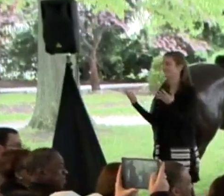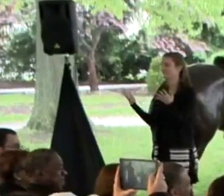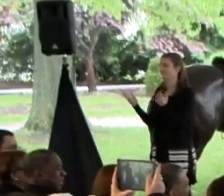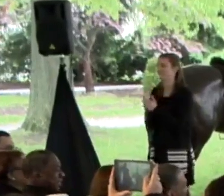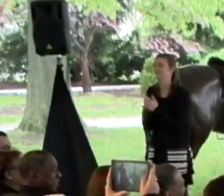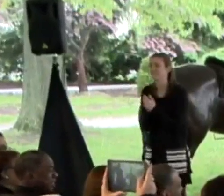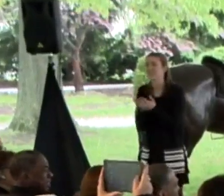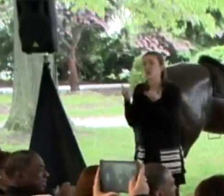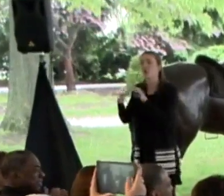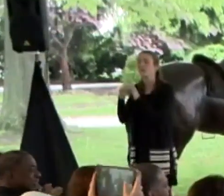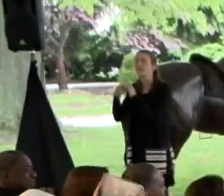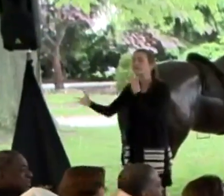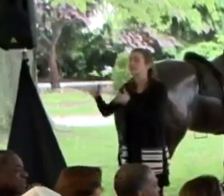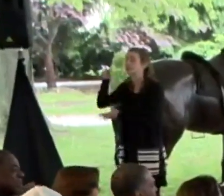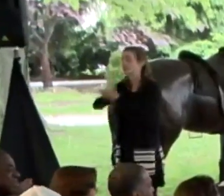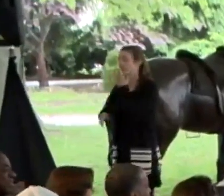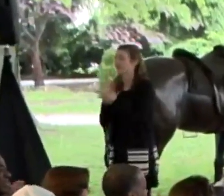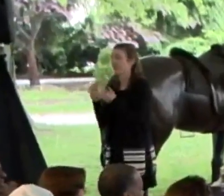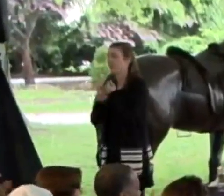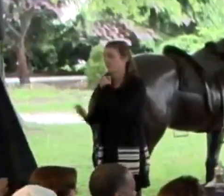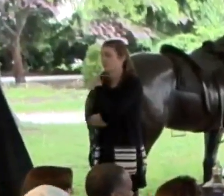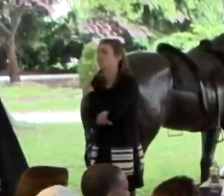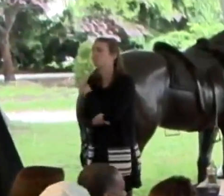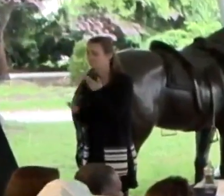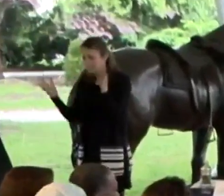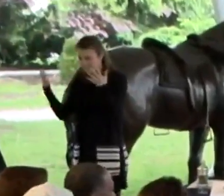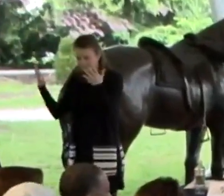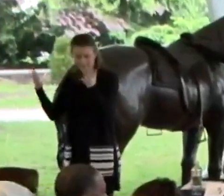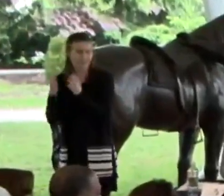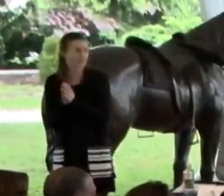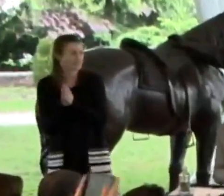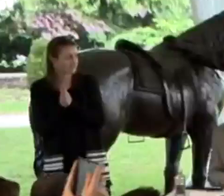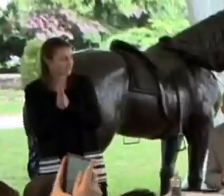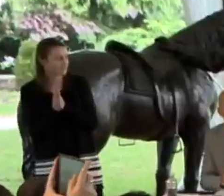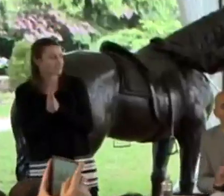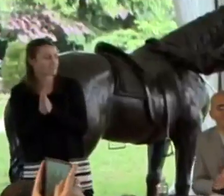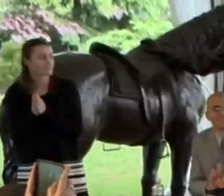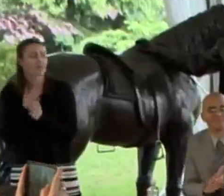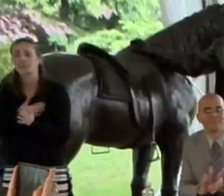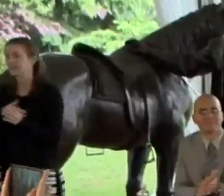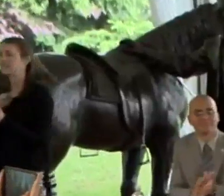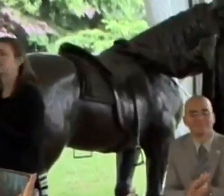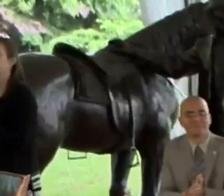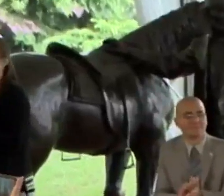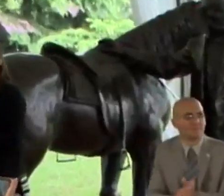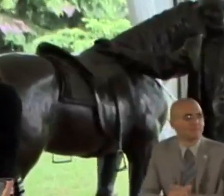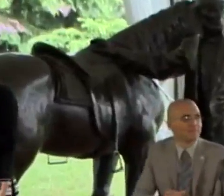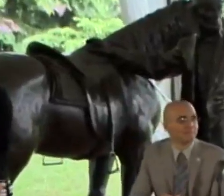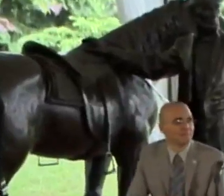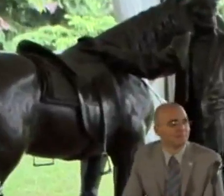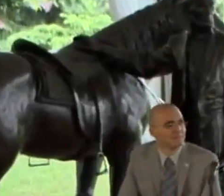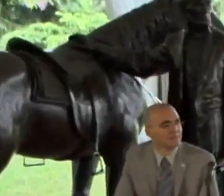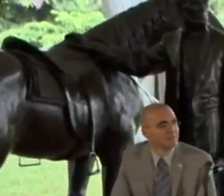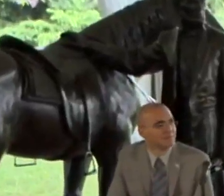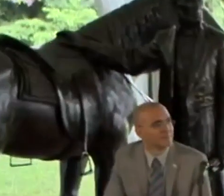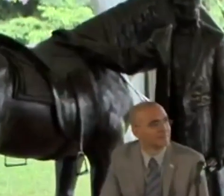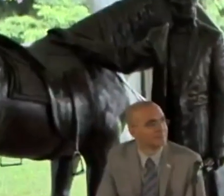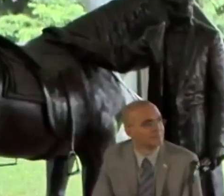ANY OPPOSED? THE AYES HAVE IT AND IT IS UNANIMOUS SO WE ARE NOW